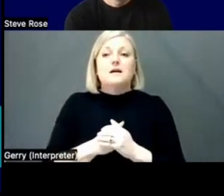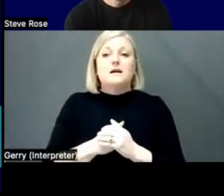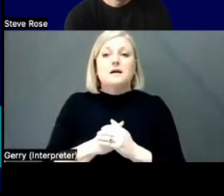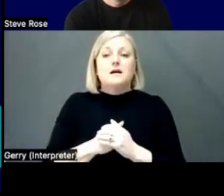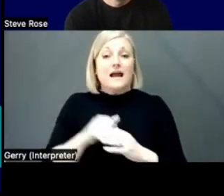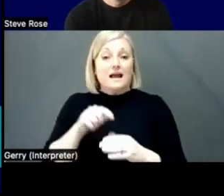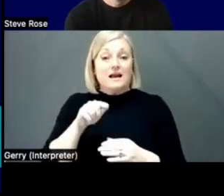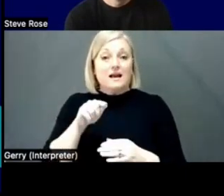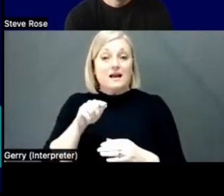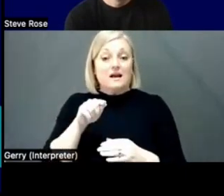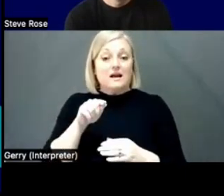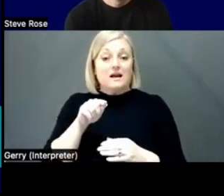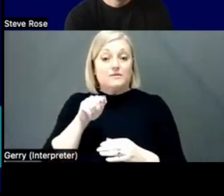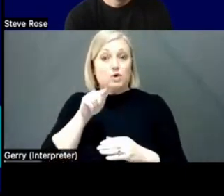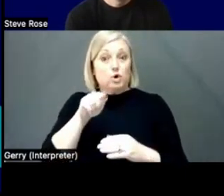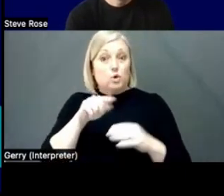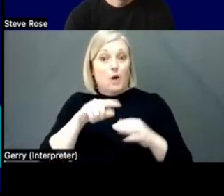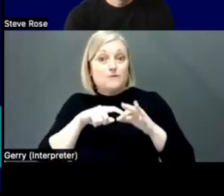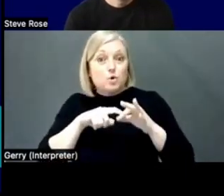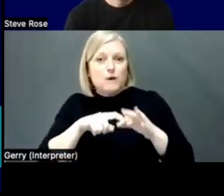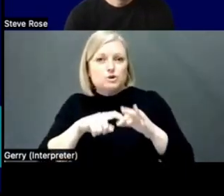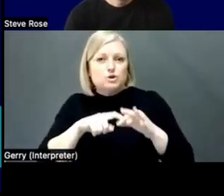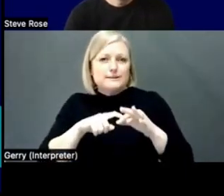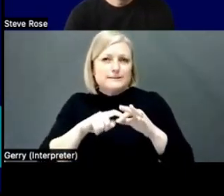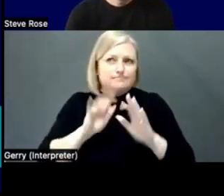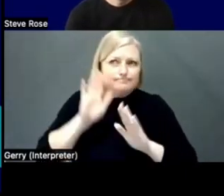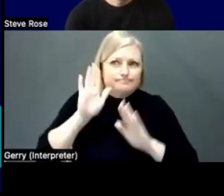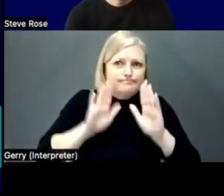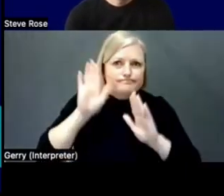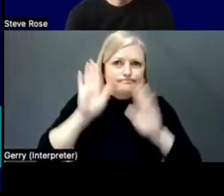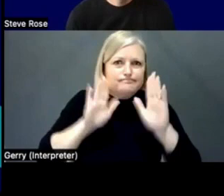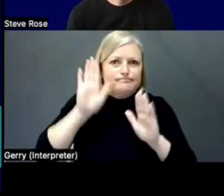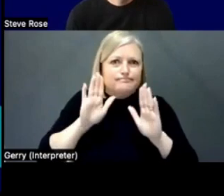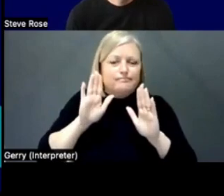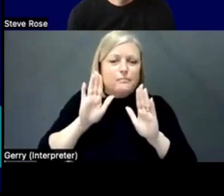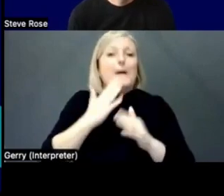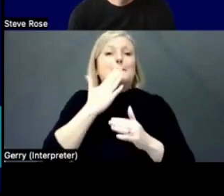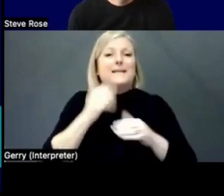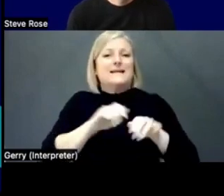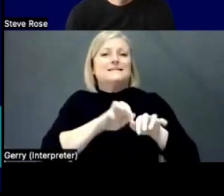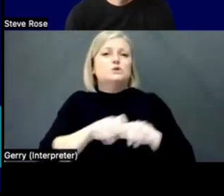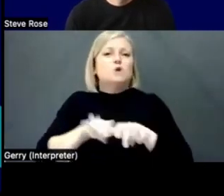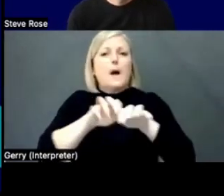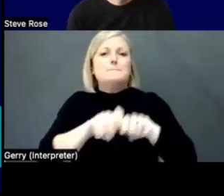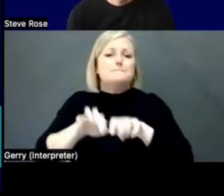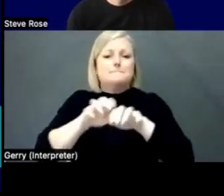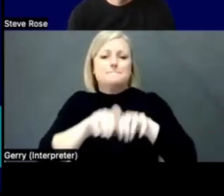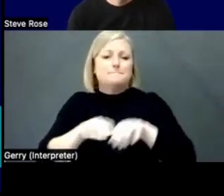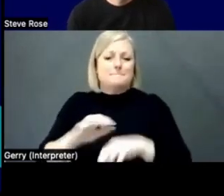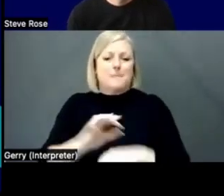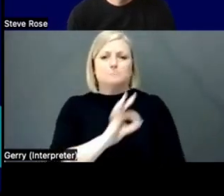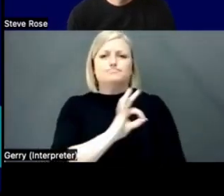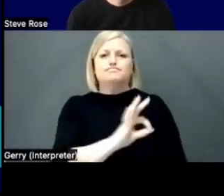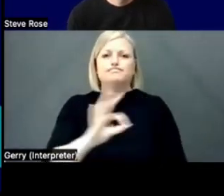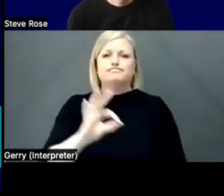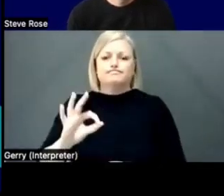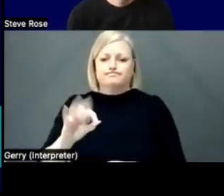to ask questions as we go, using the Q&A button down the bottom. We prefer people to use the Q&A button